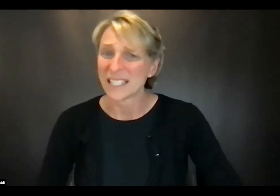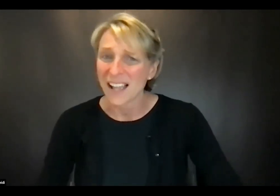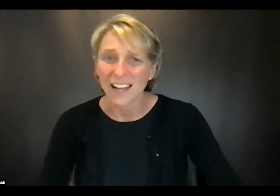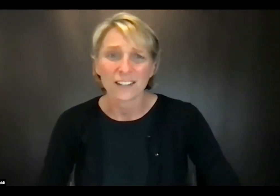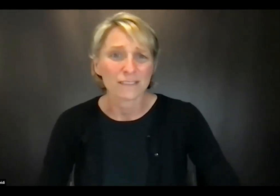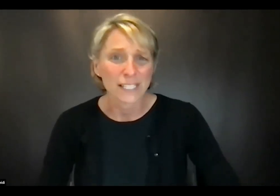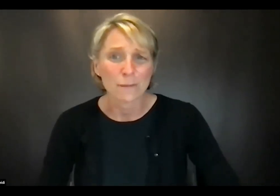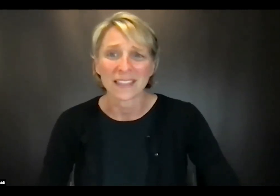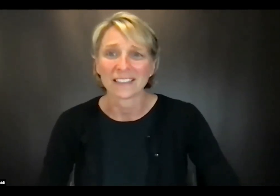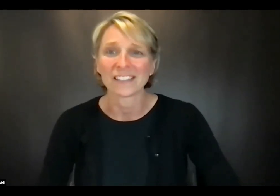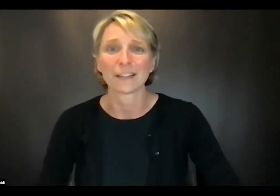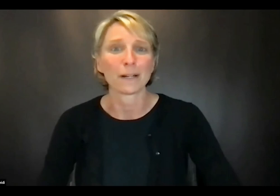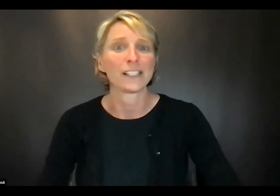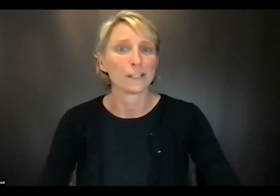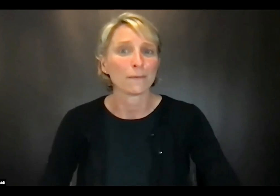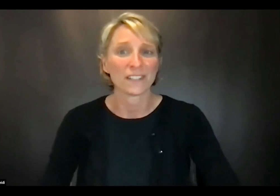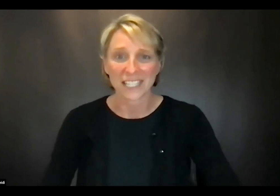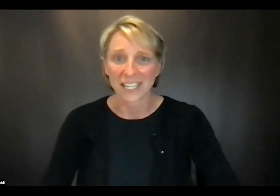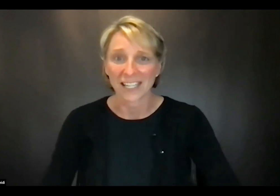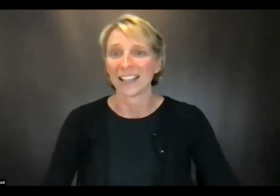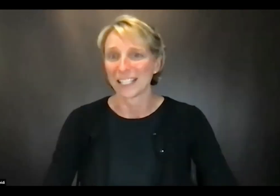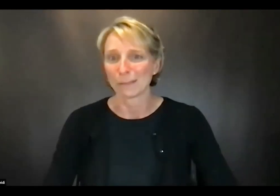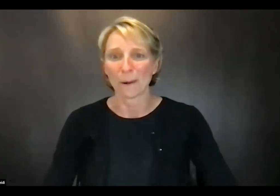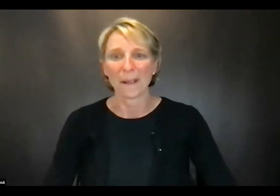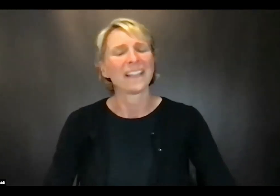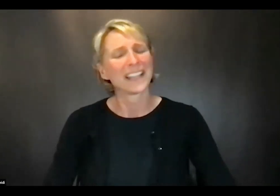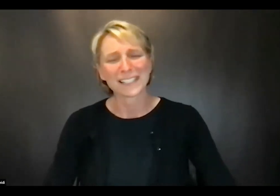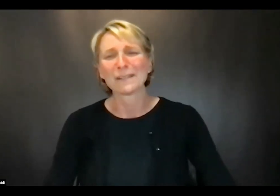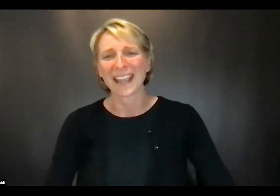tired of Zoom. I think there's a little bit of Zoom fatigue at this point, and that's okay.